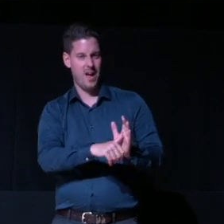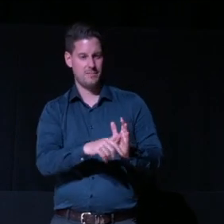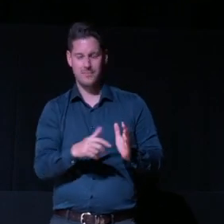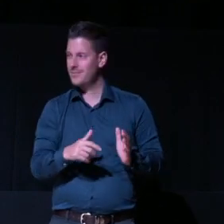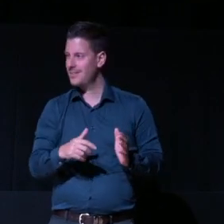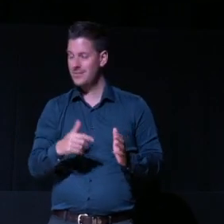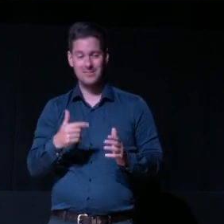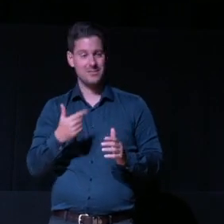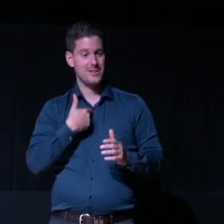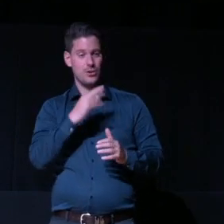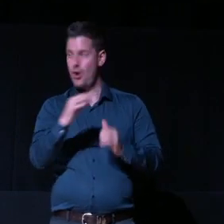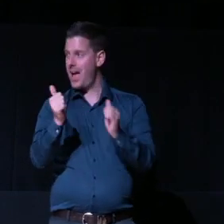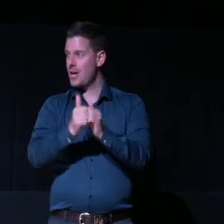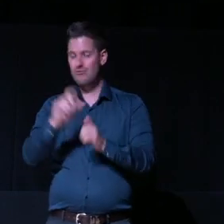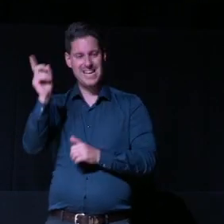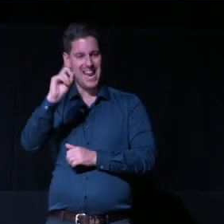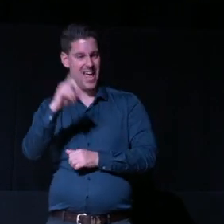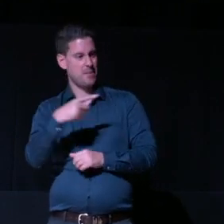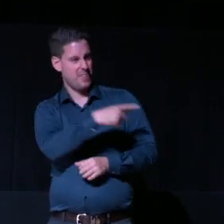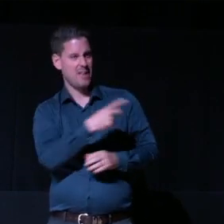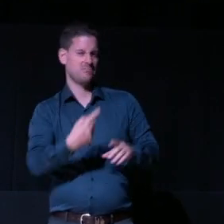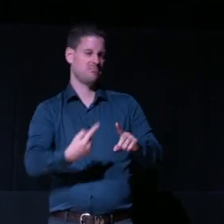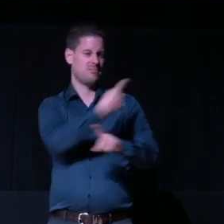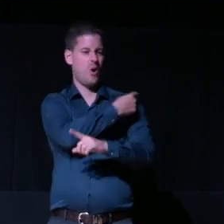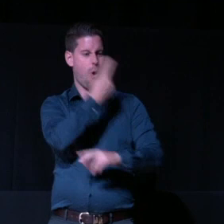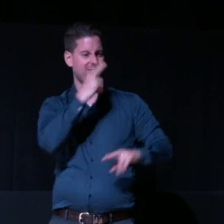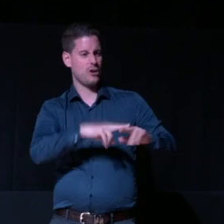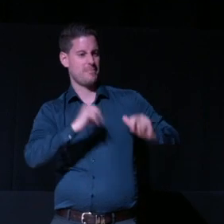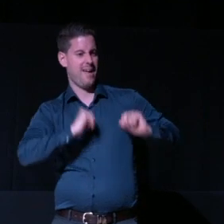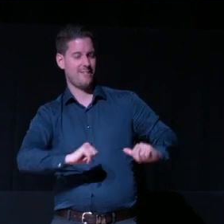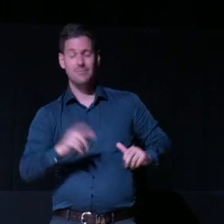have to agree with them today. 54:28.720 --> 54:30.720 How should we, you know? Yeah I guess context is important.